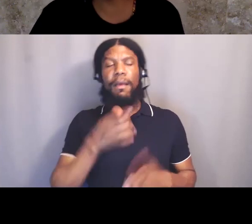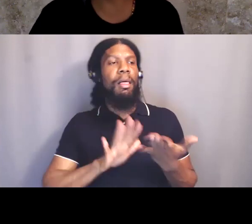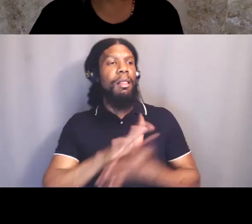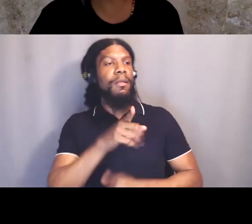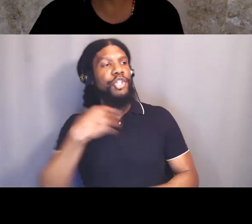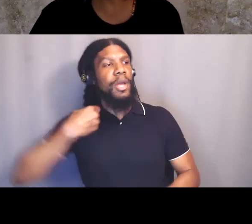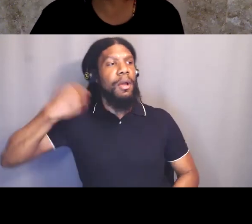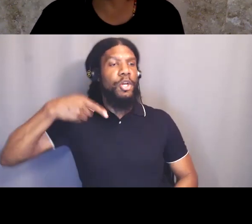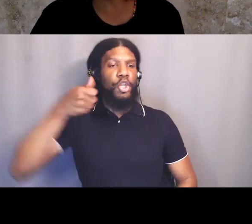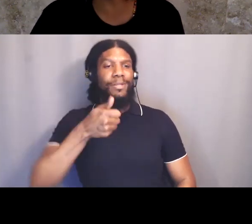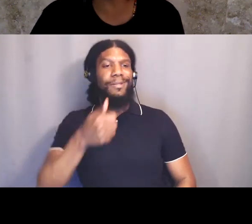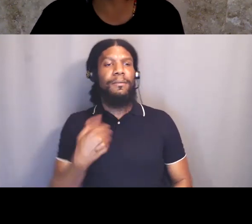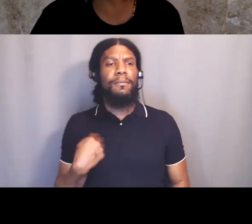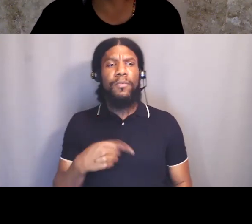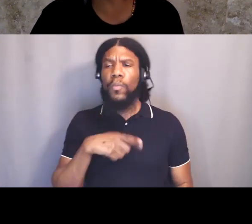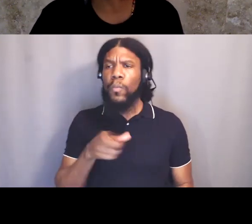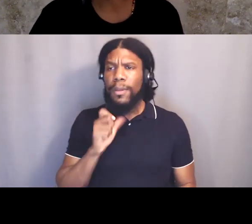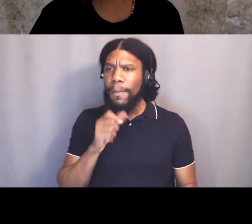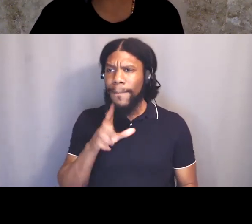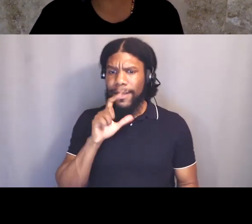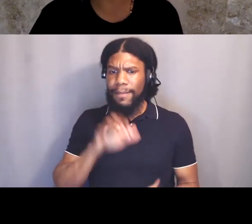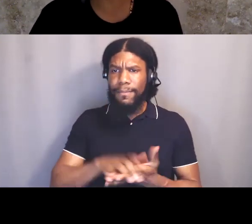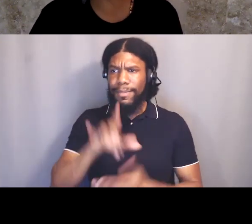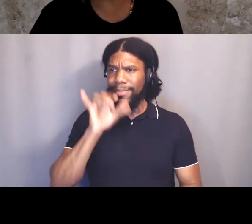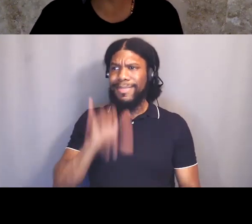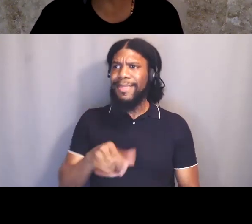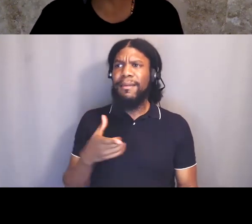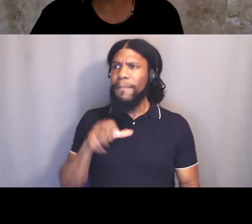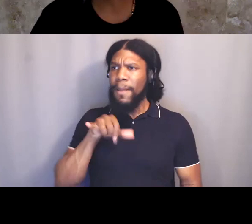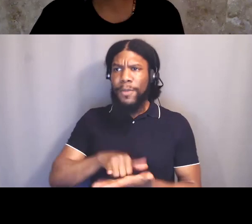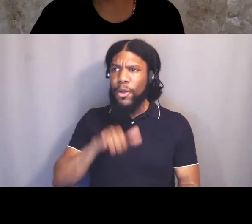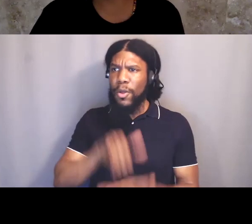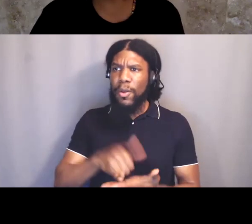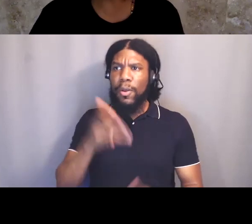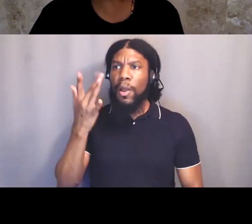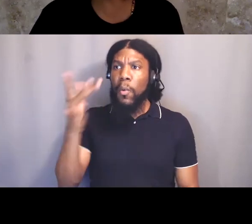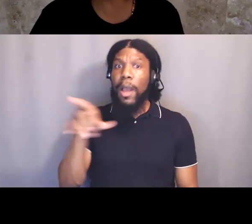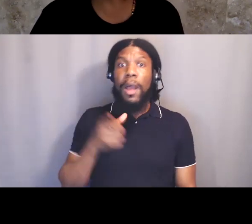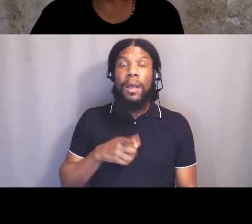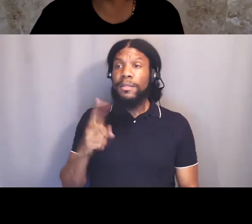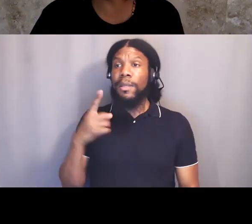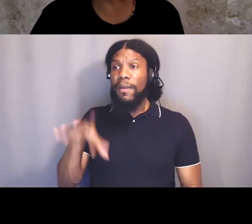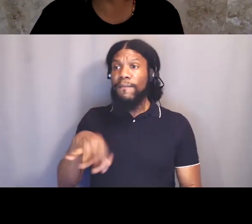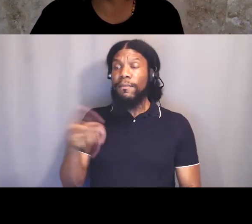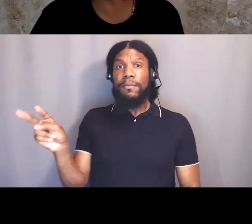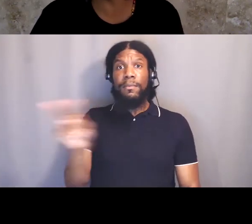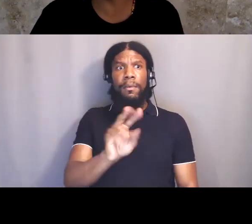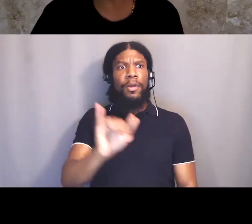We don't believe she hung herself because she was found standing next to a tree, not hanging from a tree.